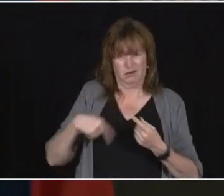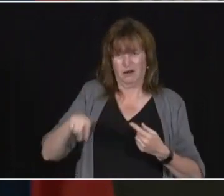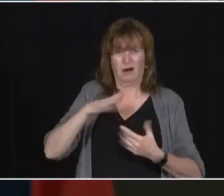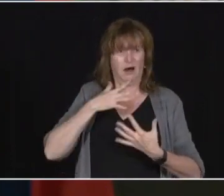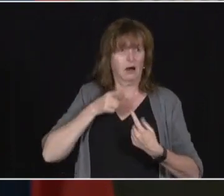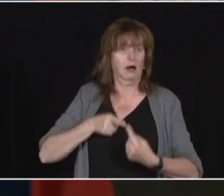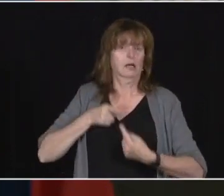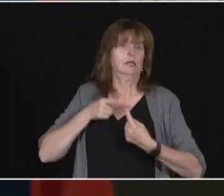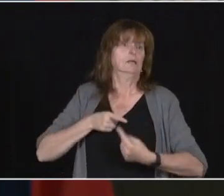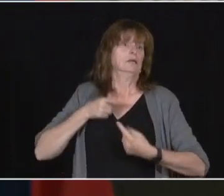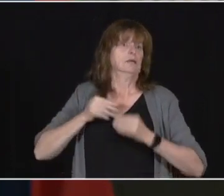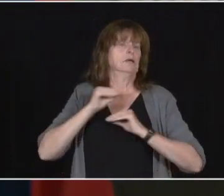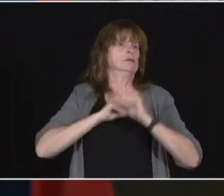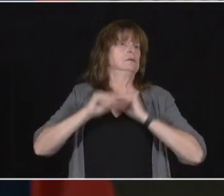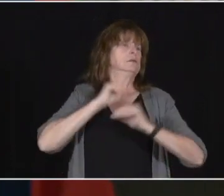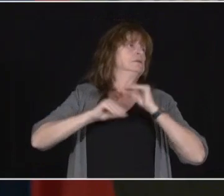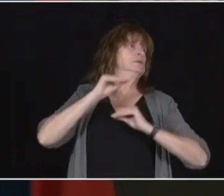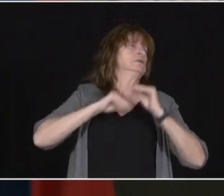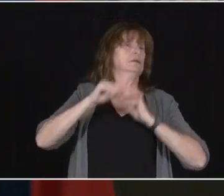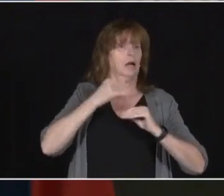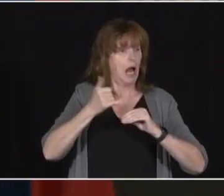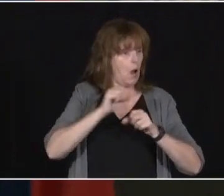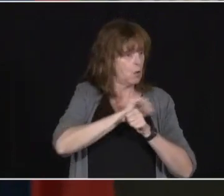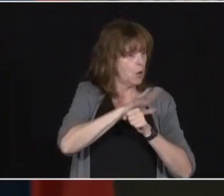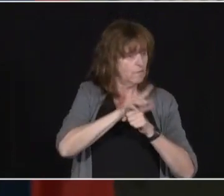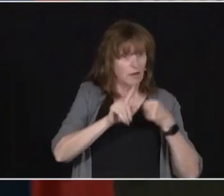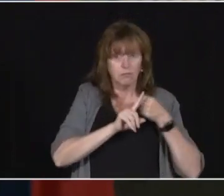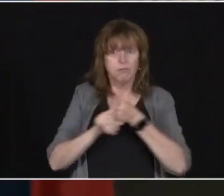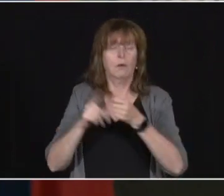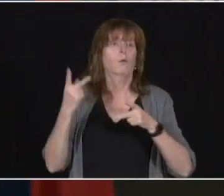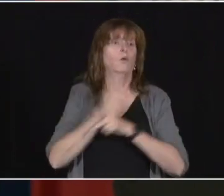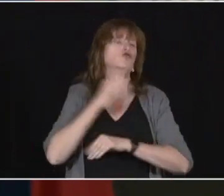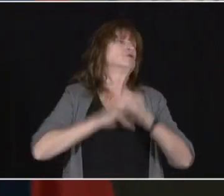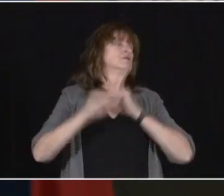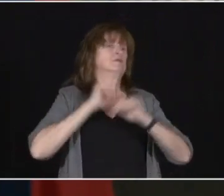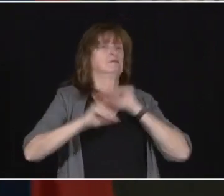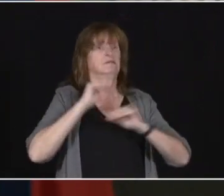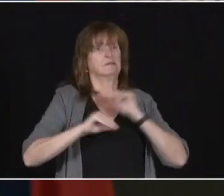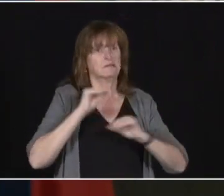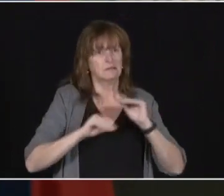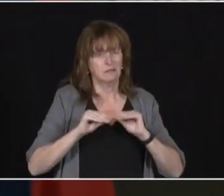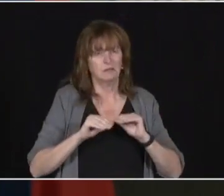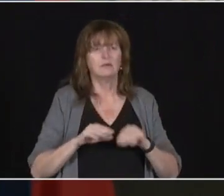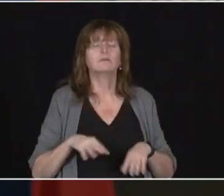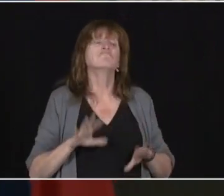even more during the spinning. Is very tough, and we appreciate the offer that the federal government has given.